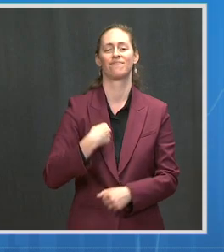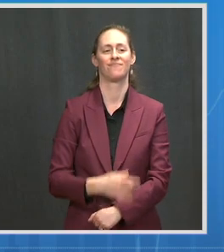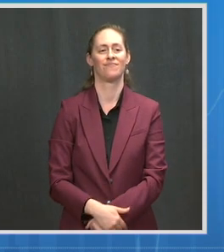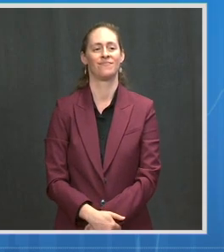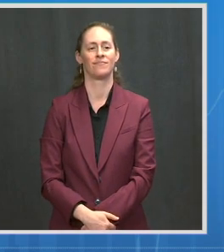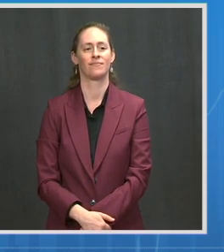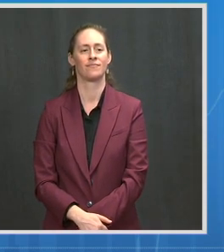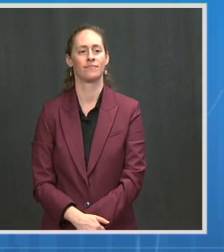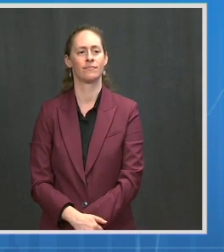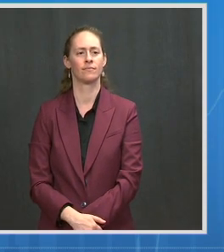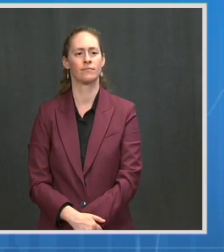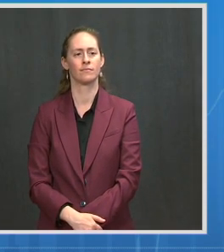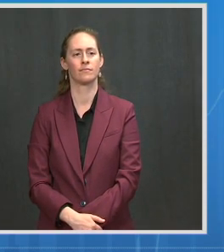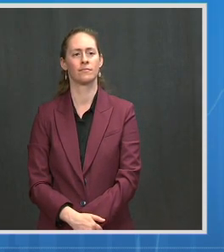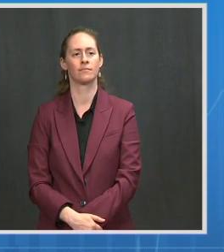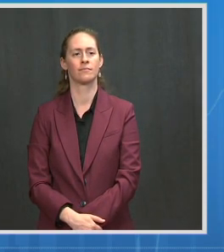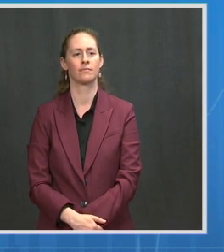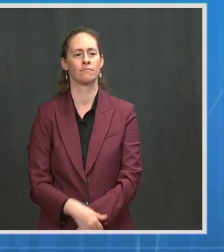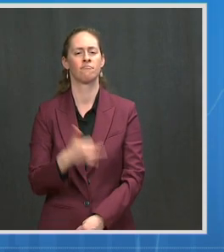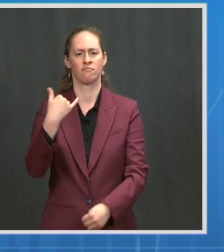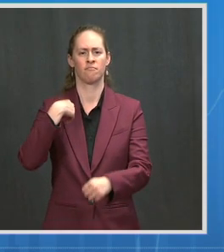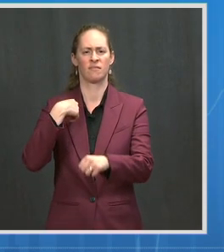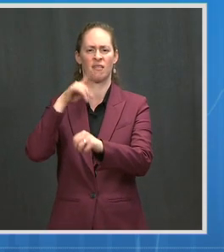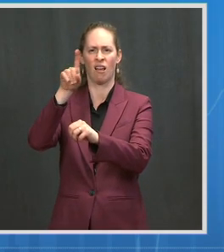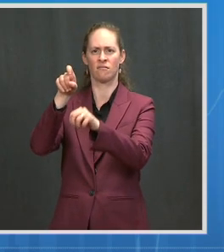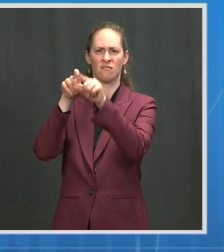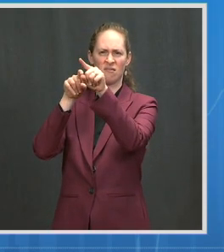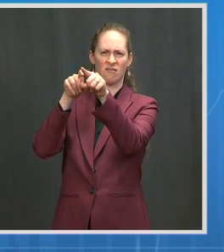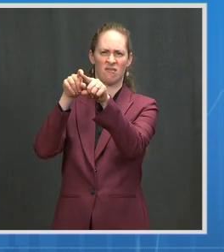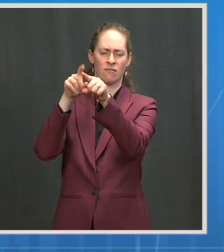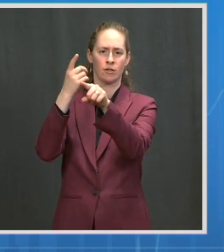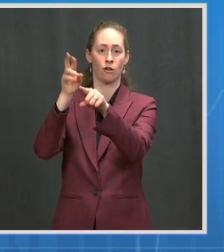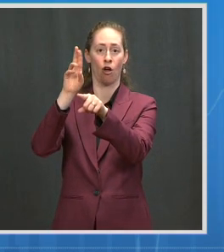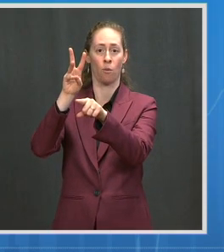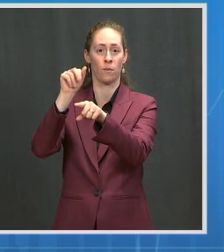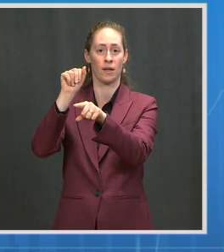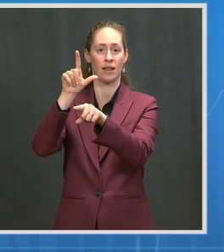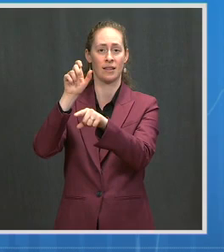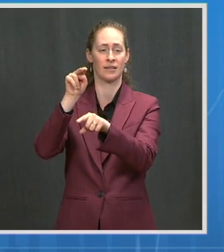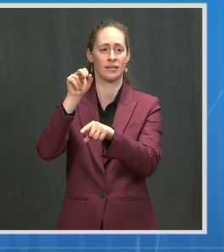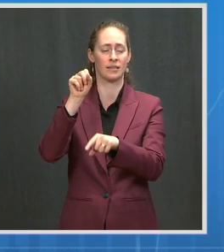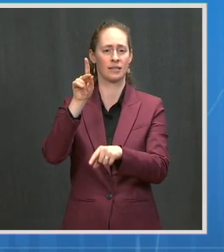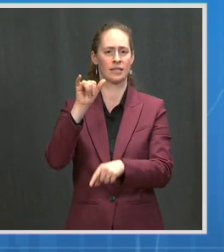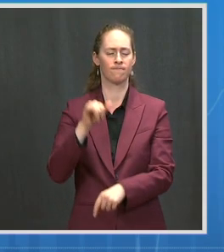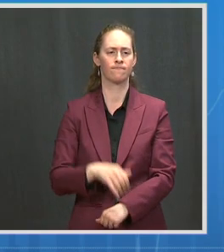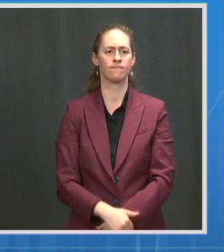On Saturday, the CDC provided school guidance for the rest of the schoolyear.